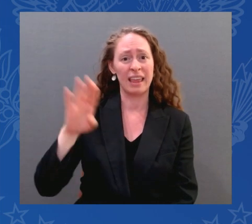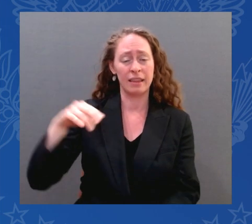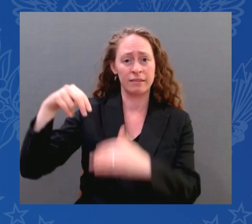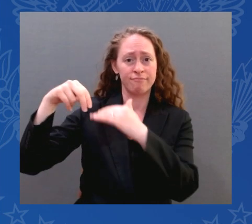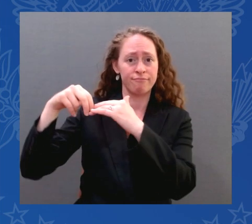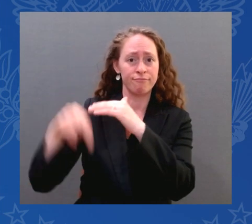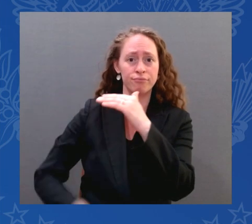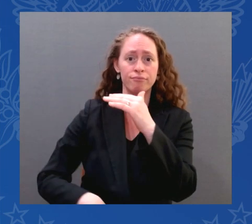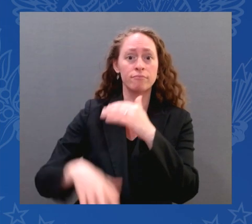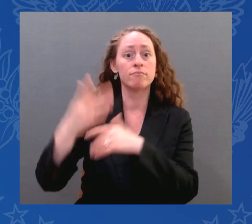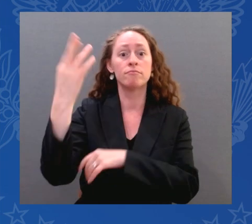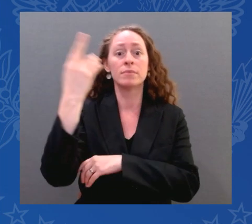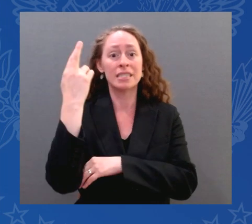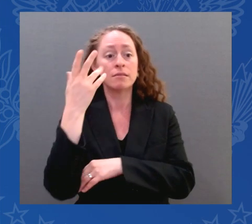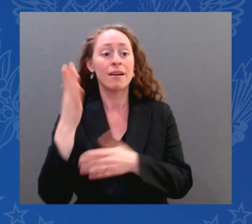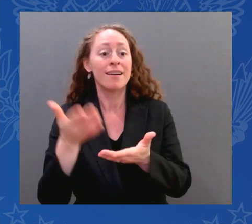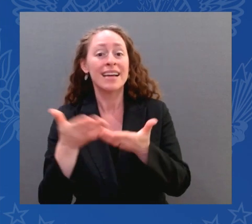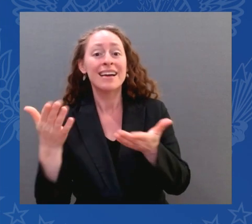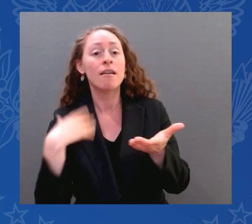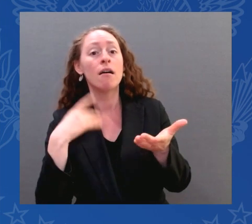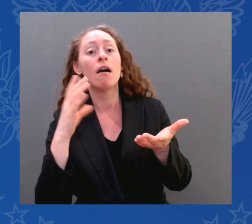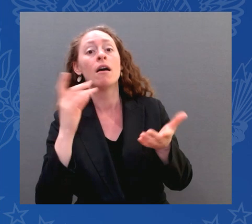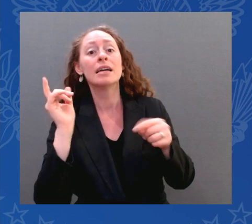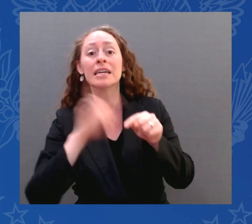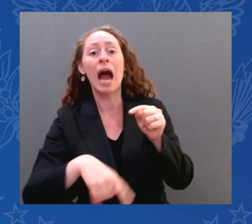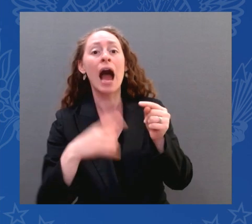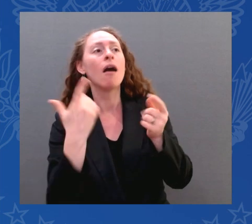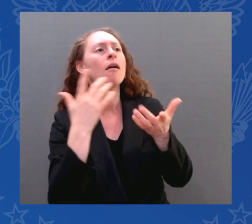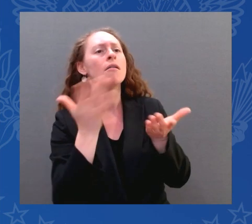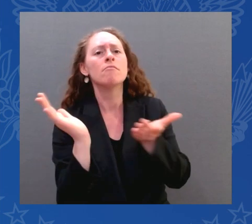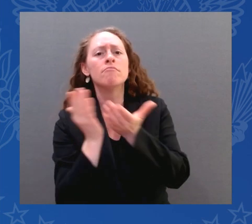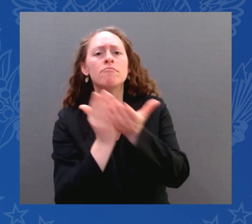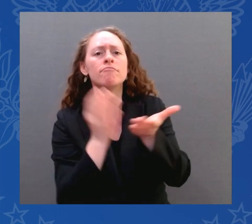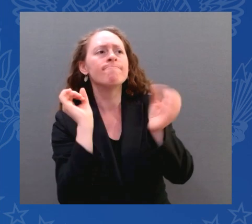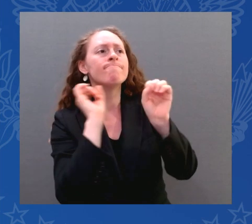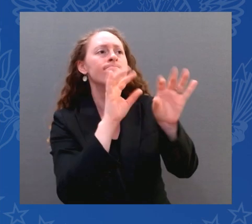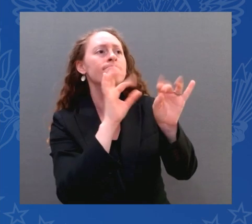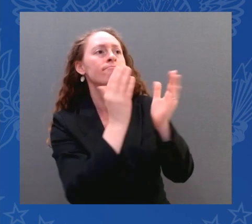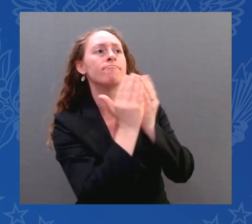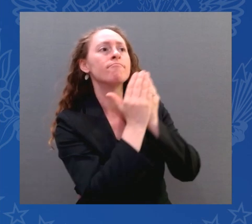Because of the congestion that restricts imports and exports,